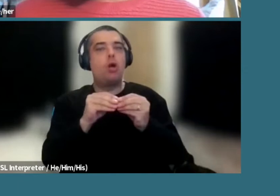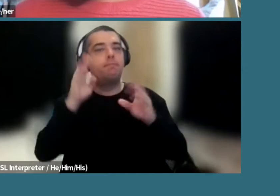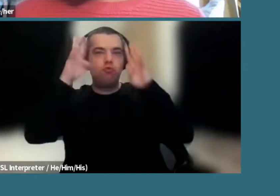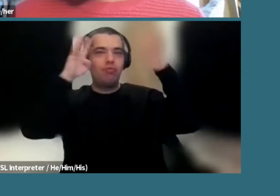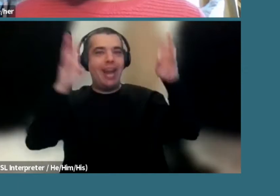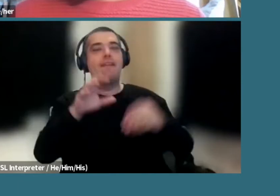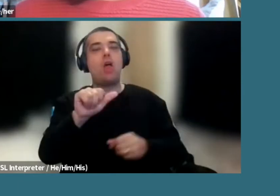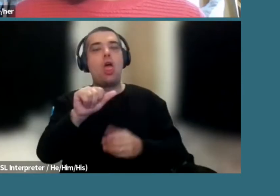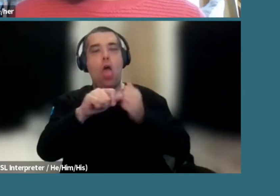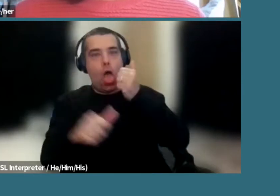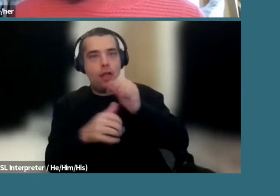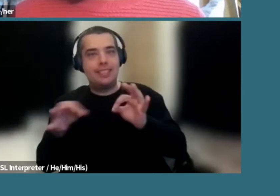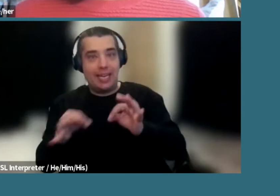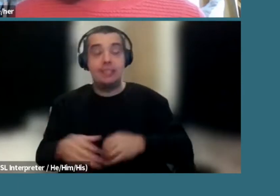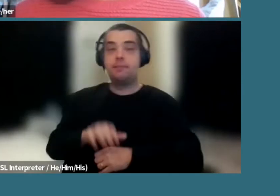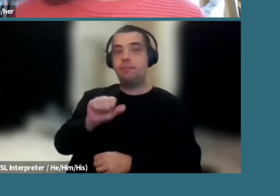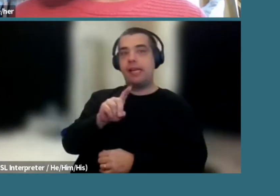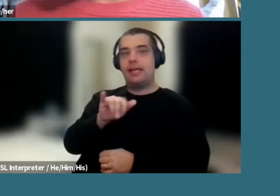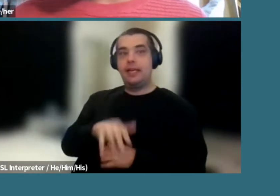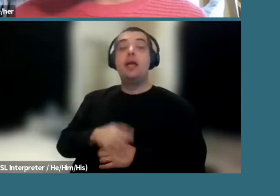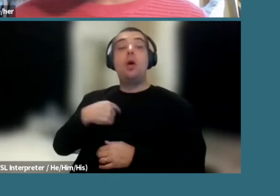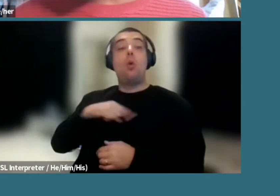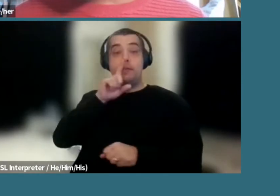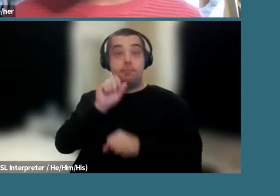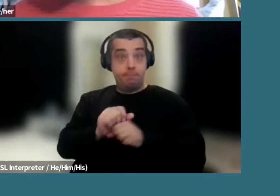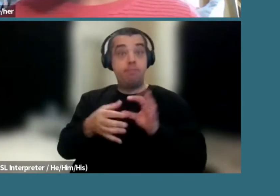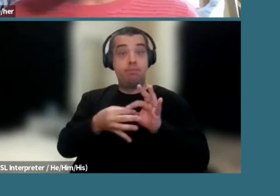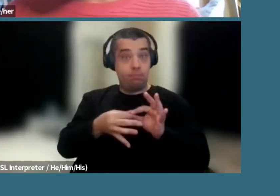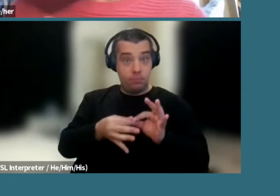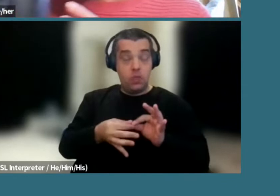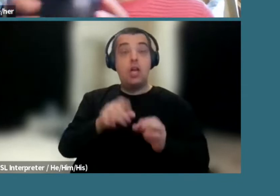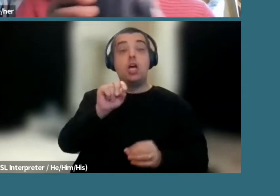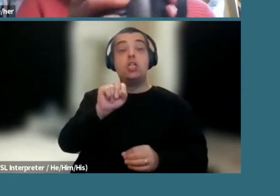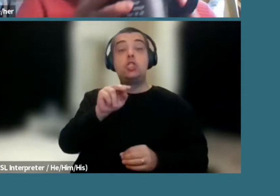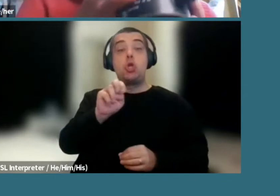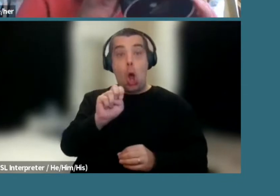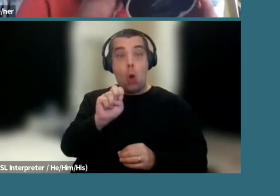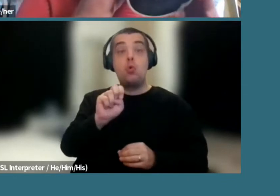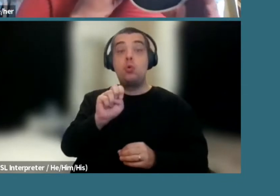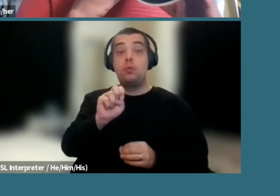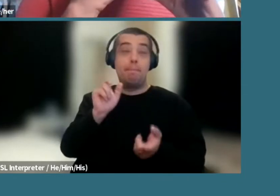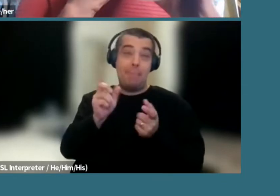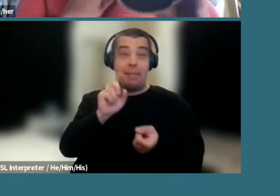Yeah. And we definitely spoke about how the tone of your alt text may shift based on, like,